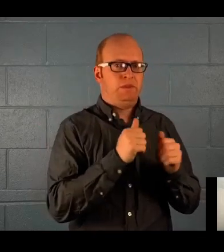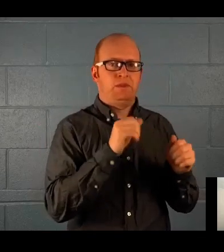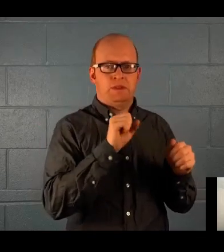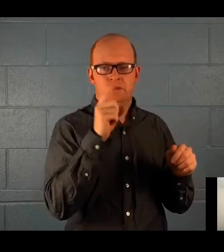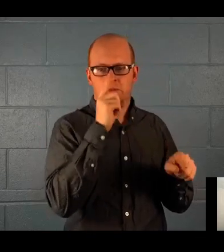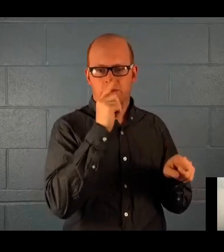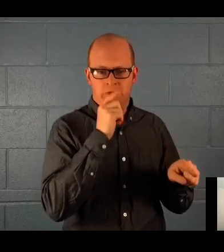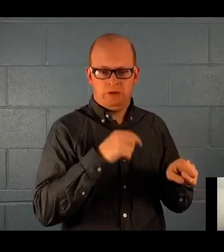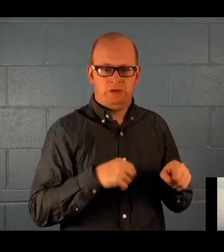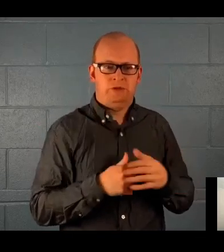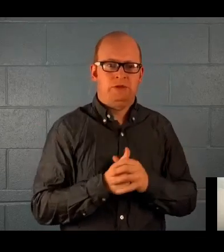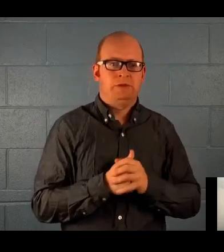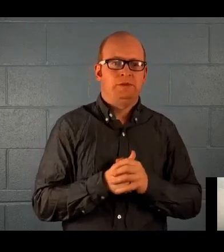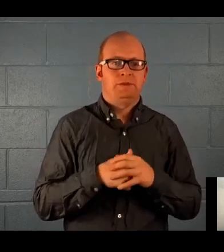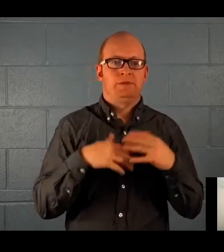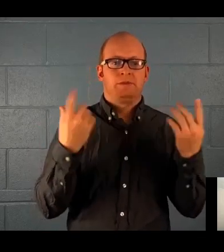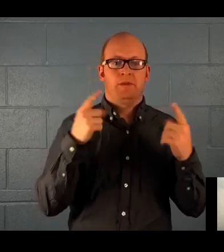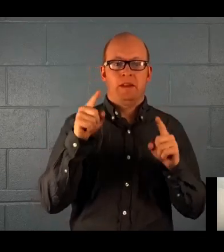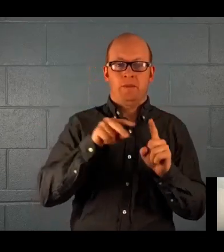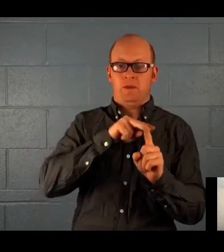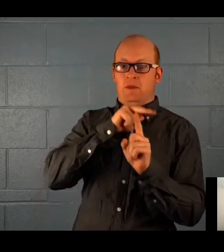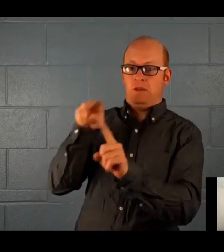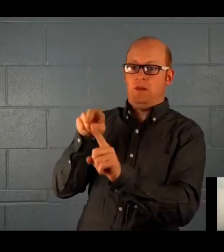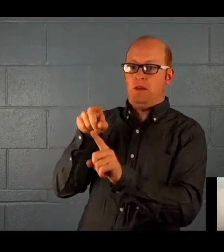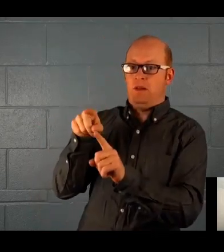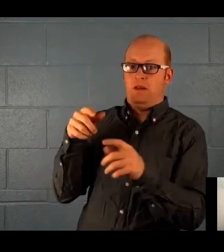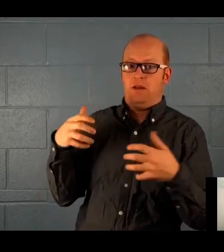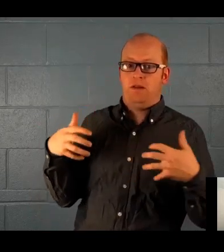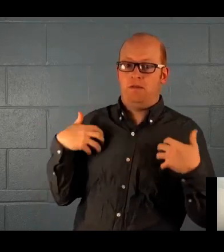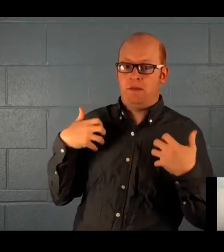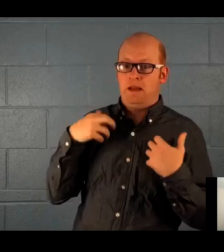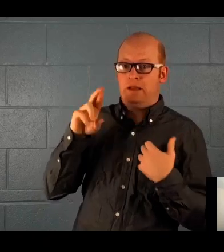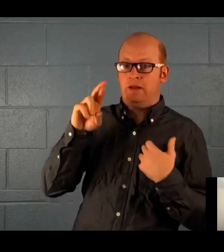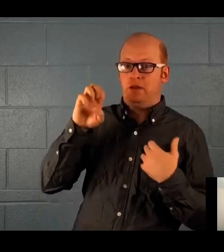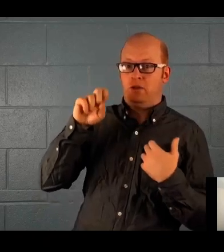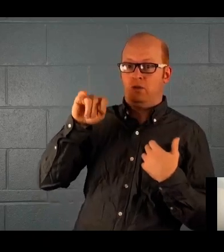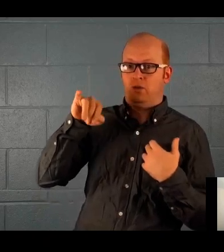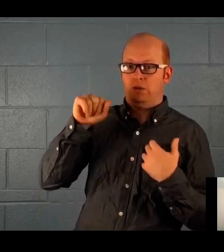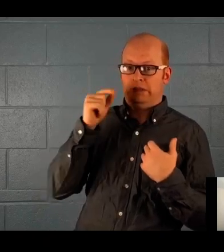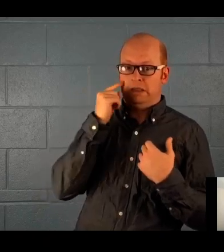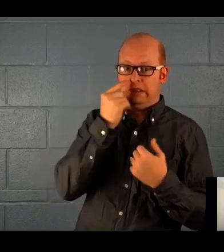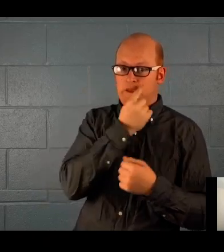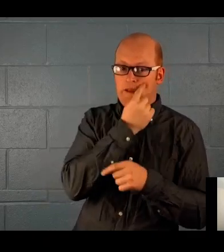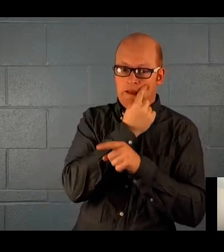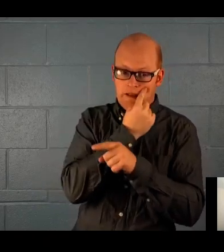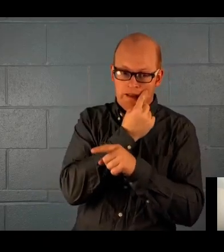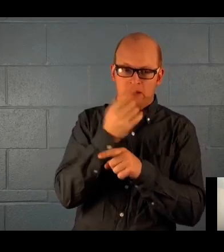versus the mouse retina. When you look at the non-human primate retina, you'll see that the vast majority of myosin VIIA